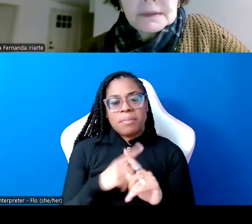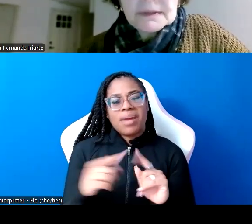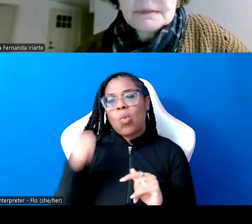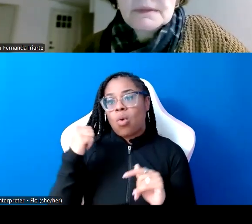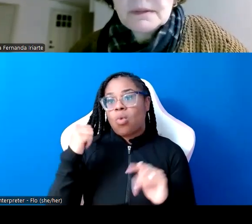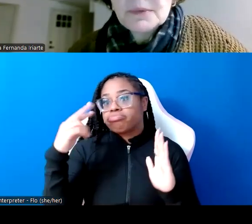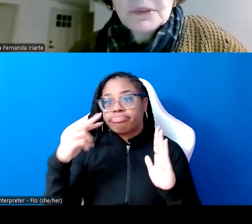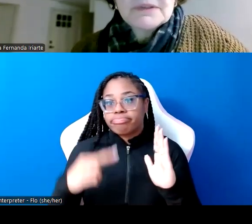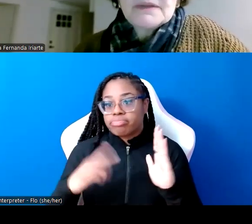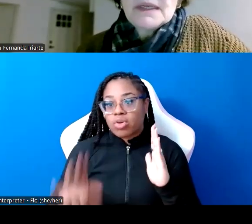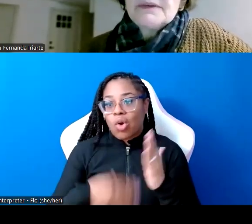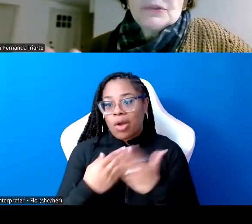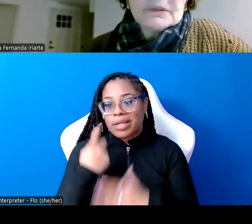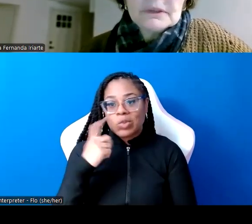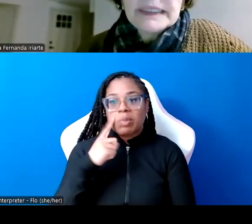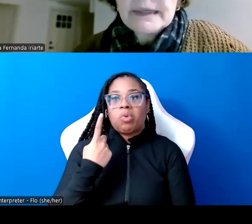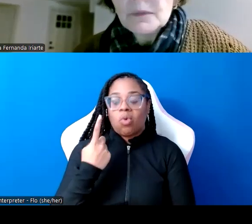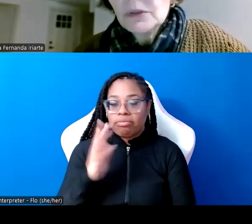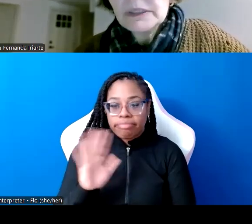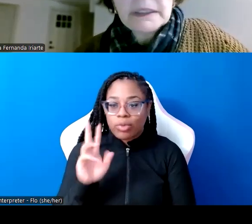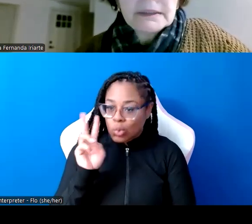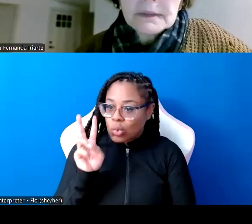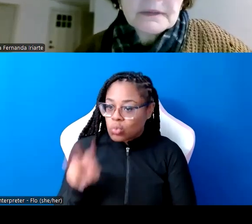it's it'll bore you to death and you can look at it, you're going to get this.